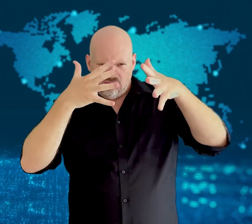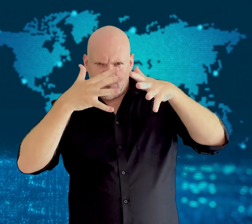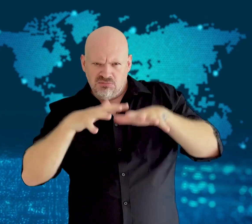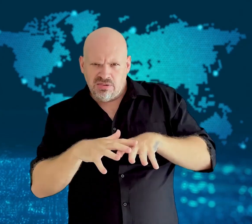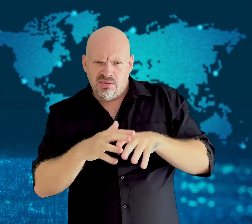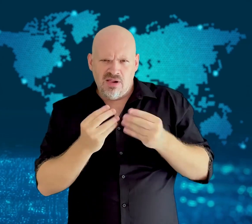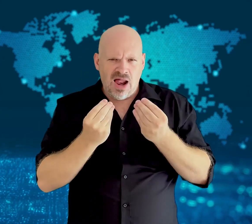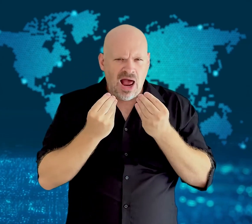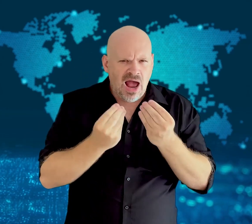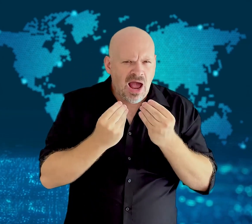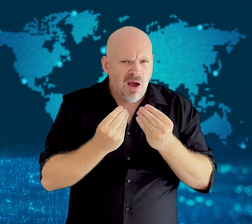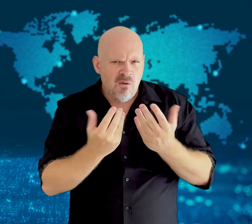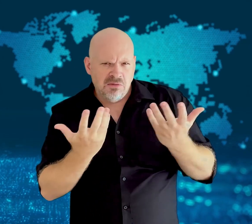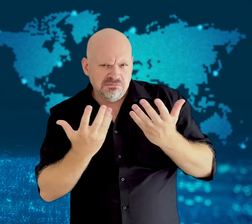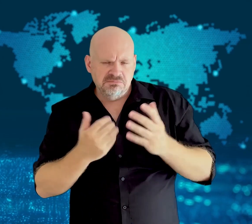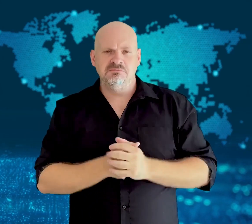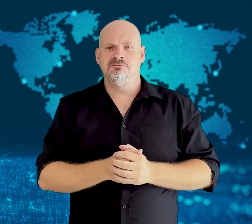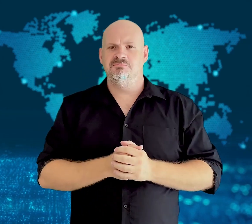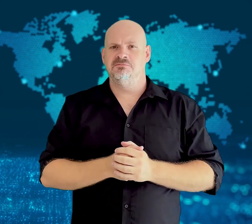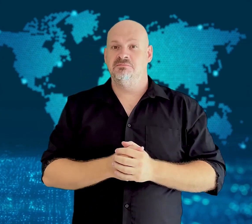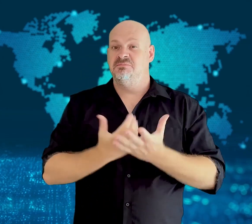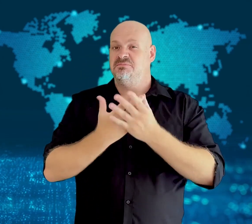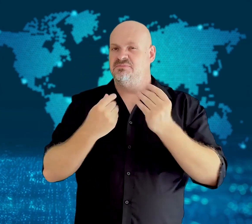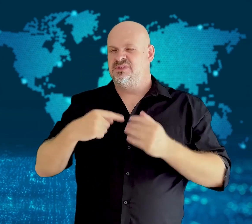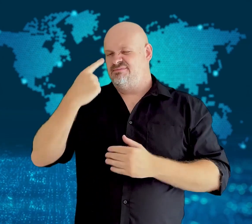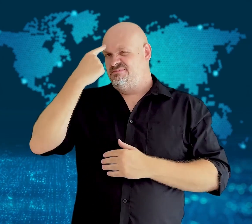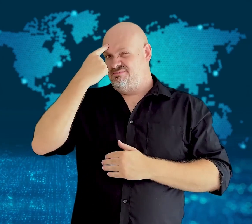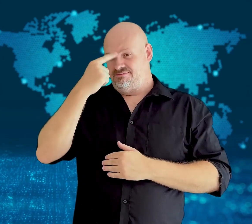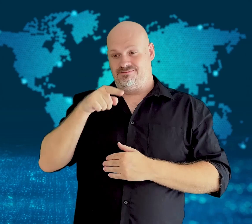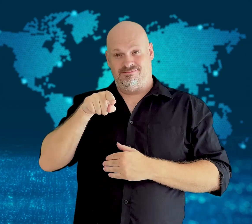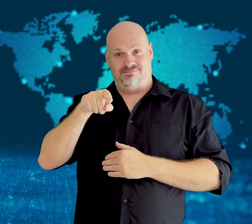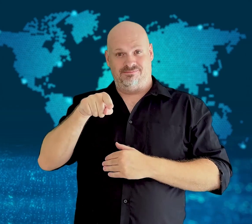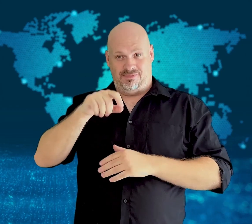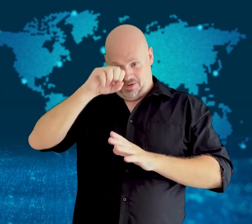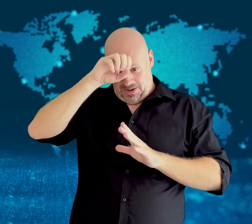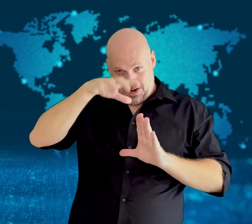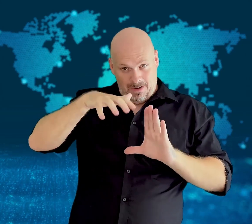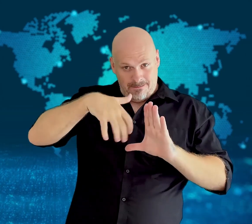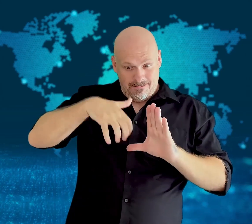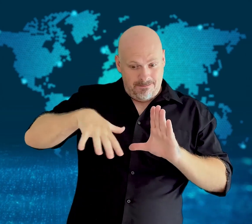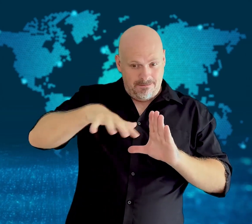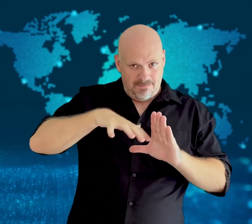in investigating who was responsible for the incident,